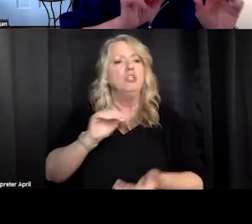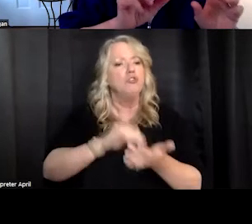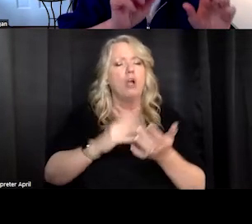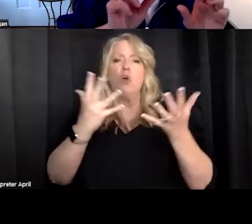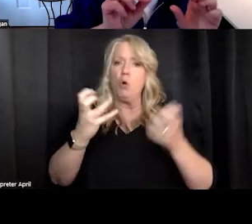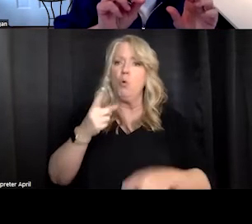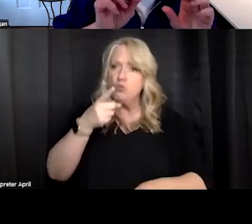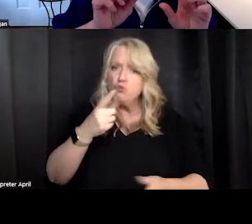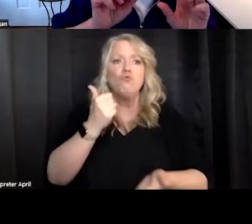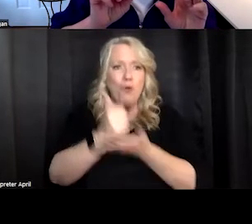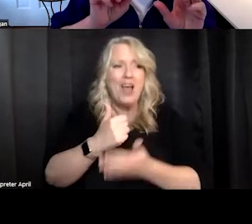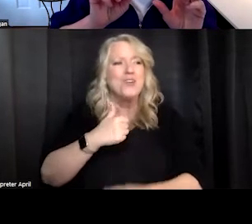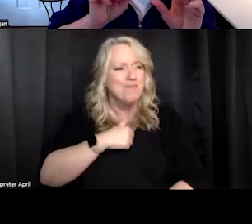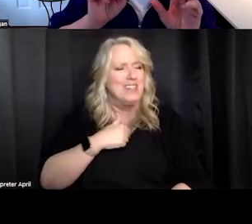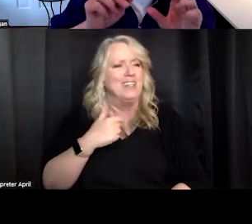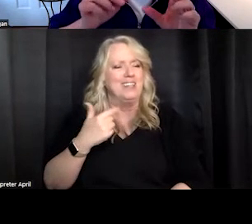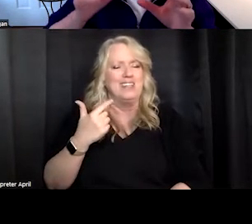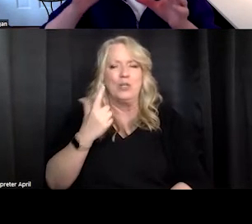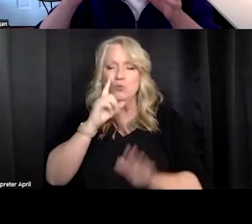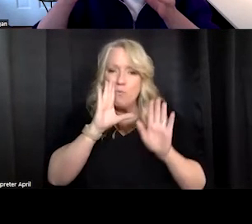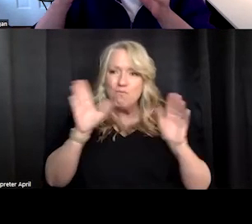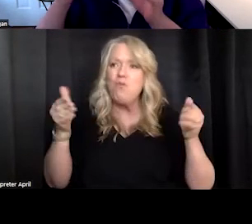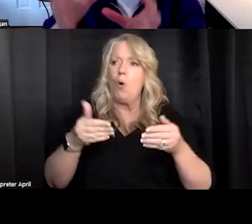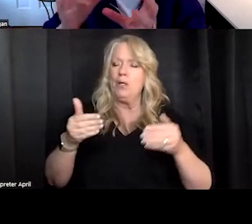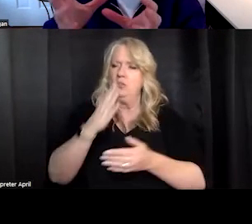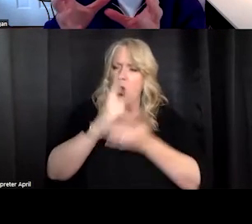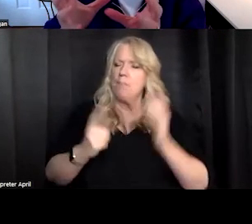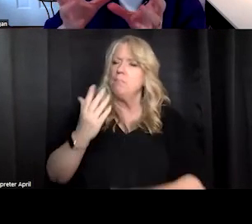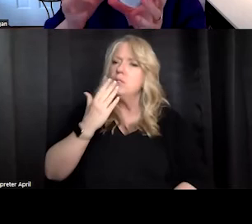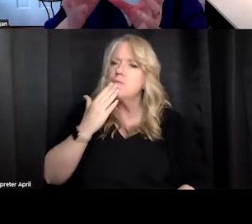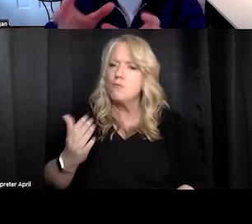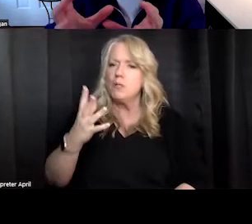, SO THAT I CAN -- BLANK.